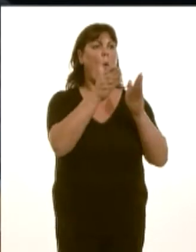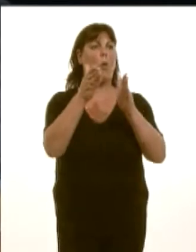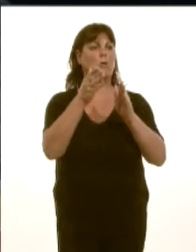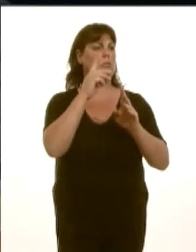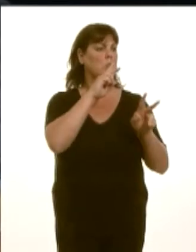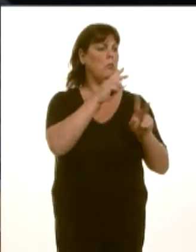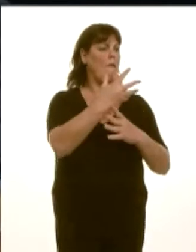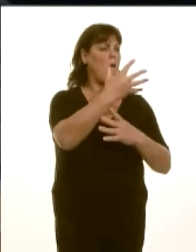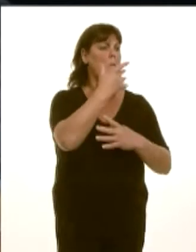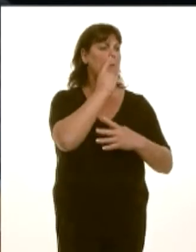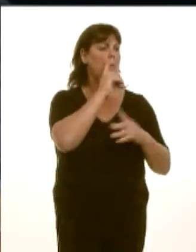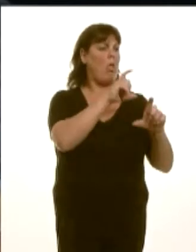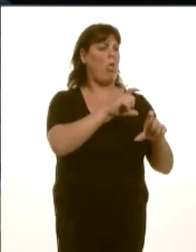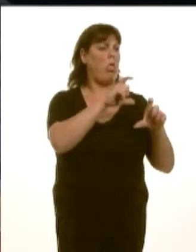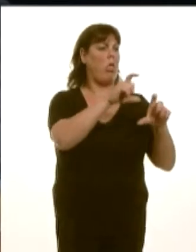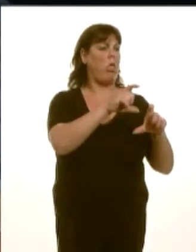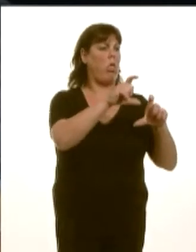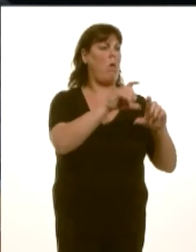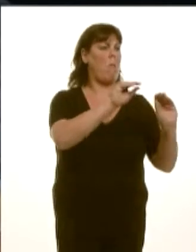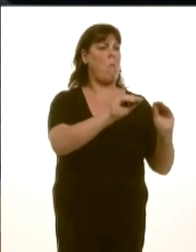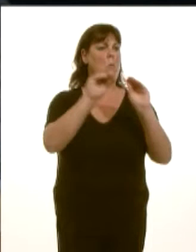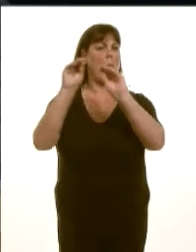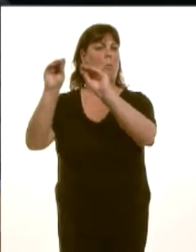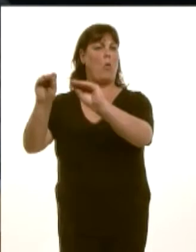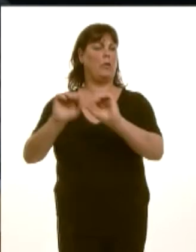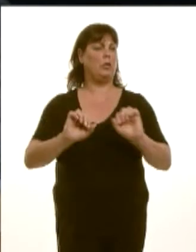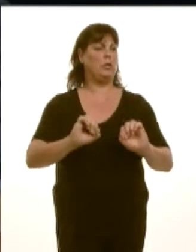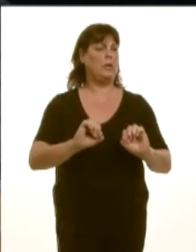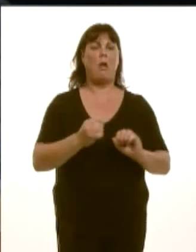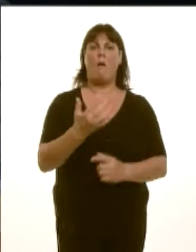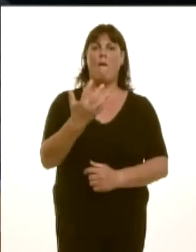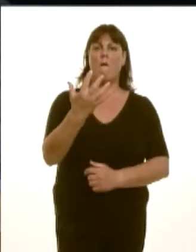from delayed transfers of care and five more were nearing that position.